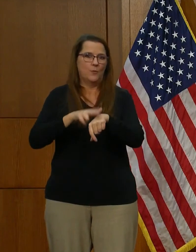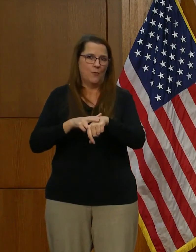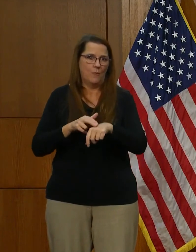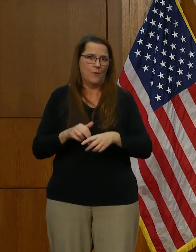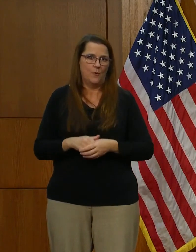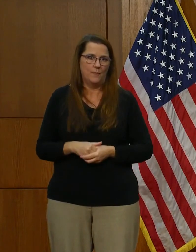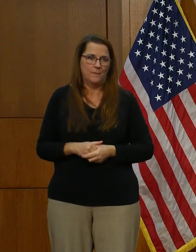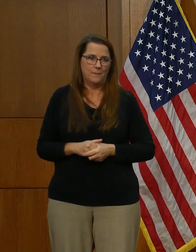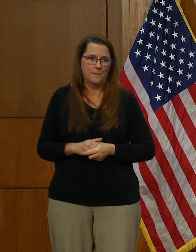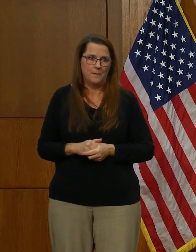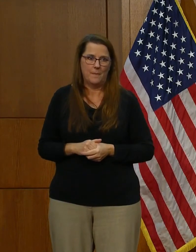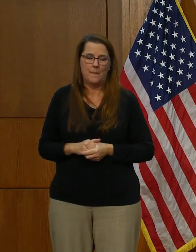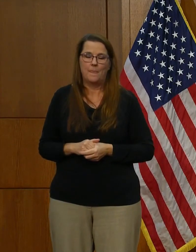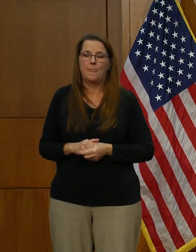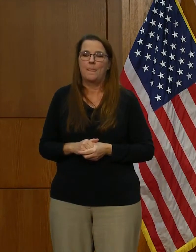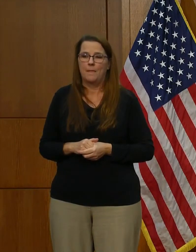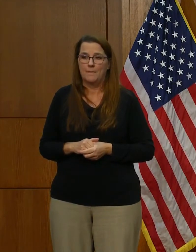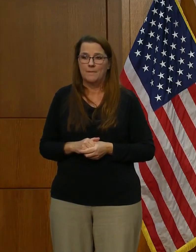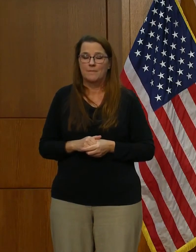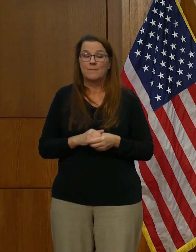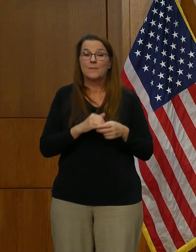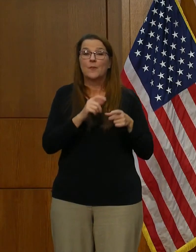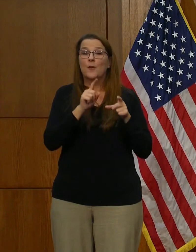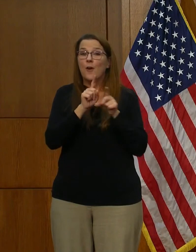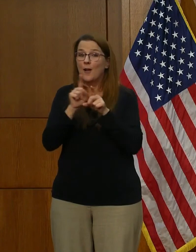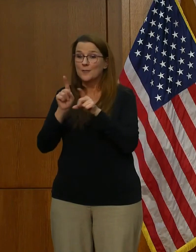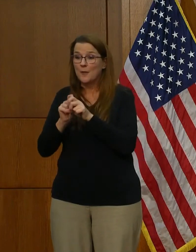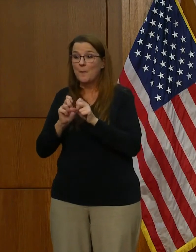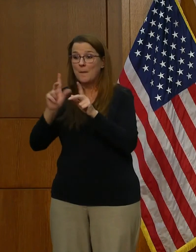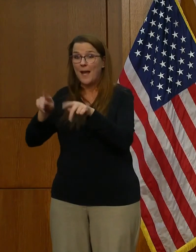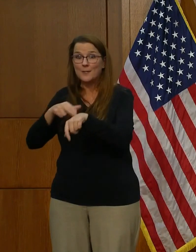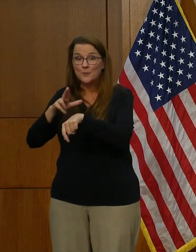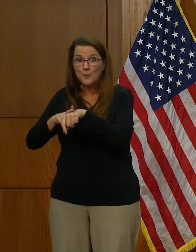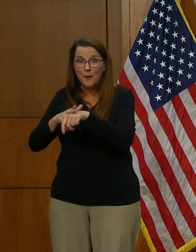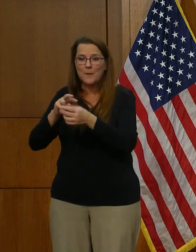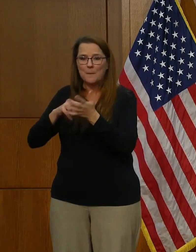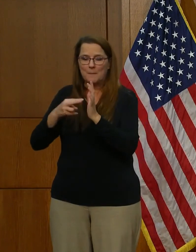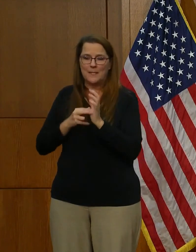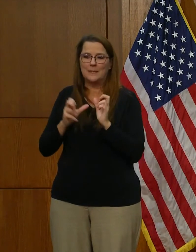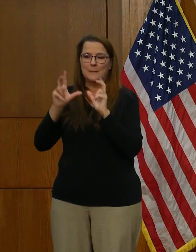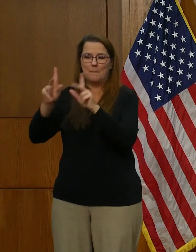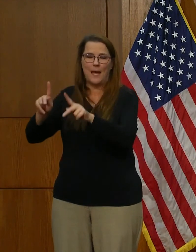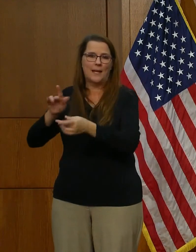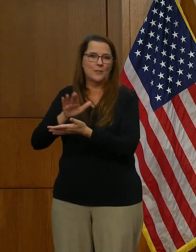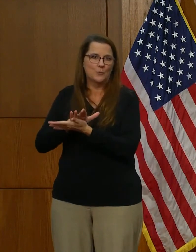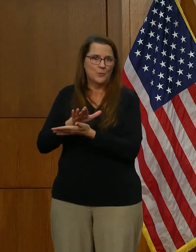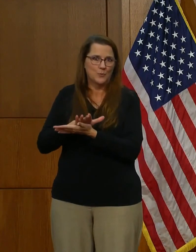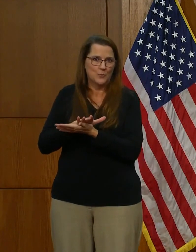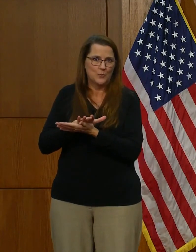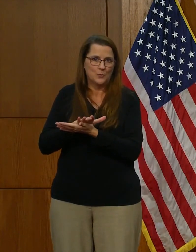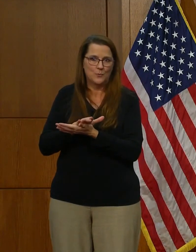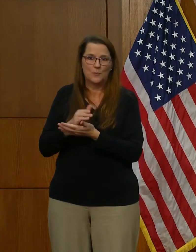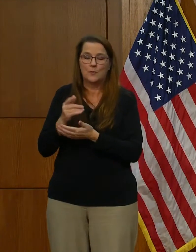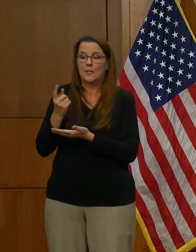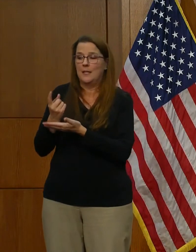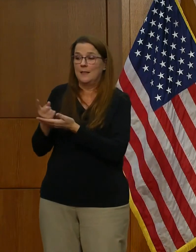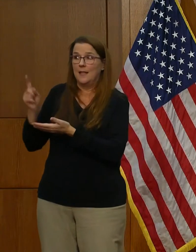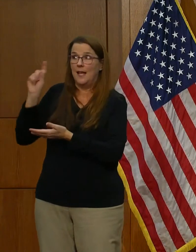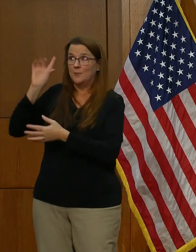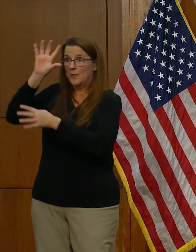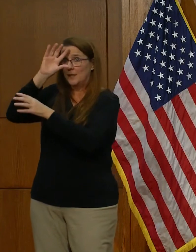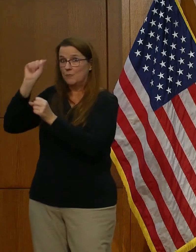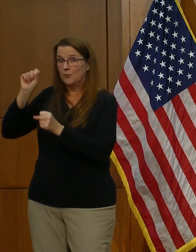OUR PATH BACK TO NORMAL. SO IS